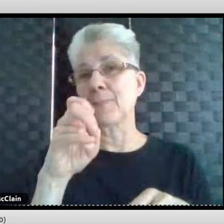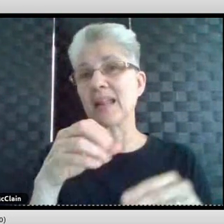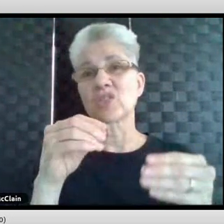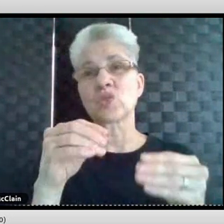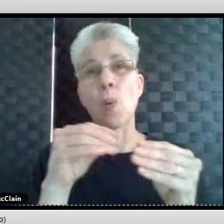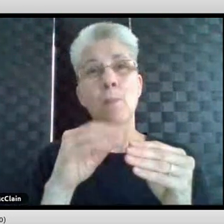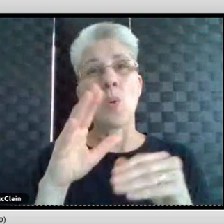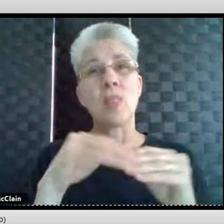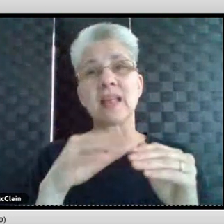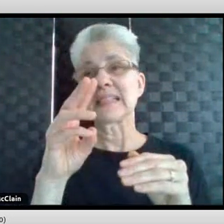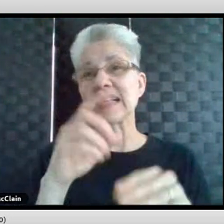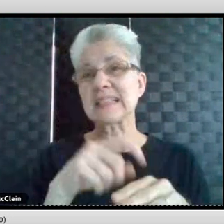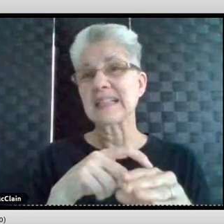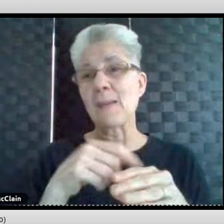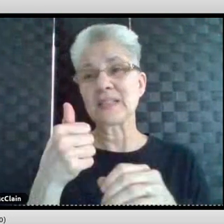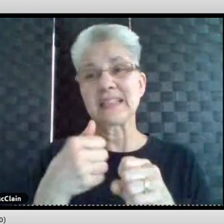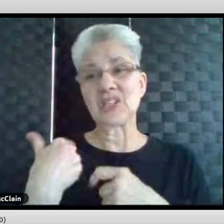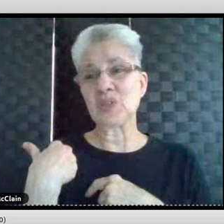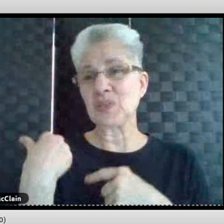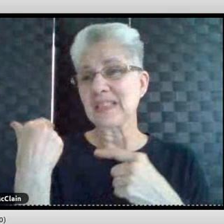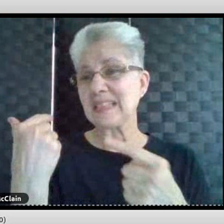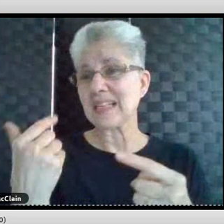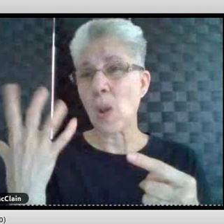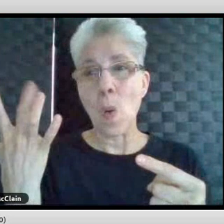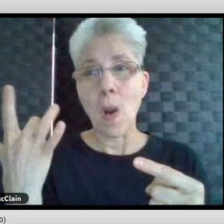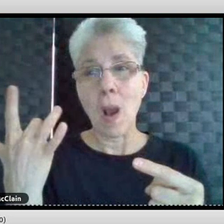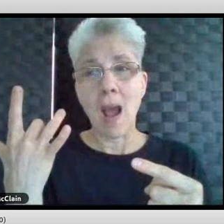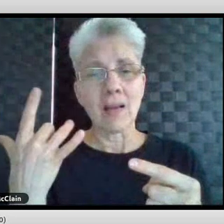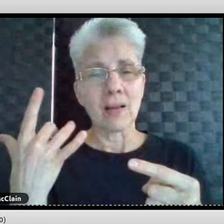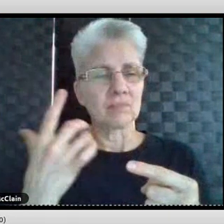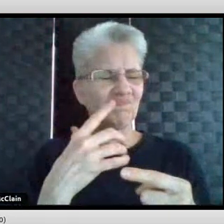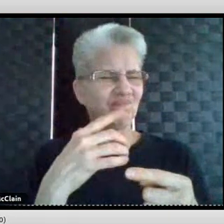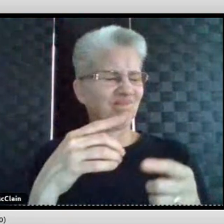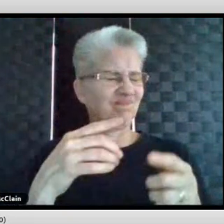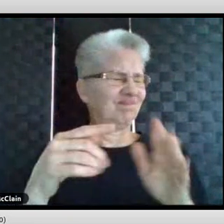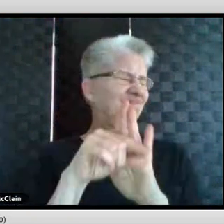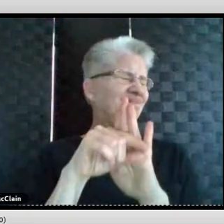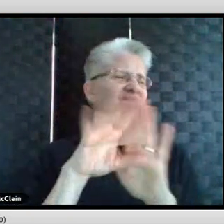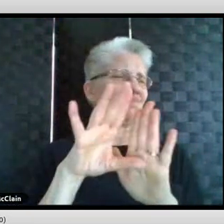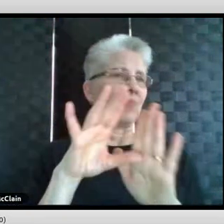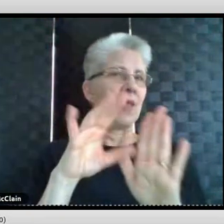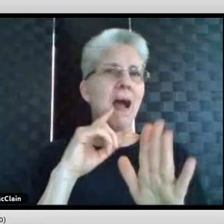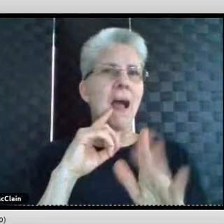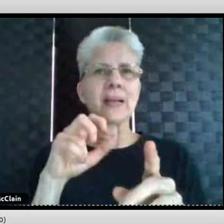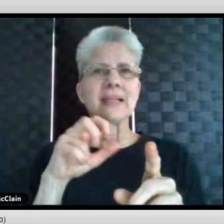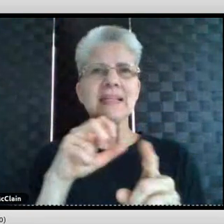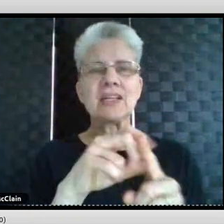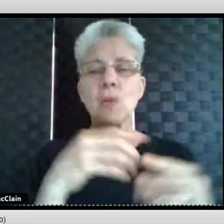since then in a decade, because it just put me off. I'm a niche market now, even though I'm not elderly.